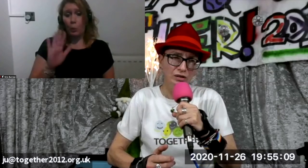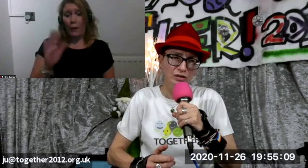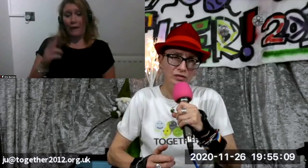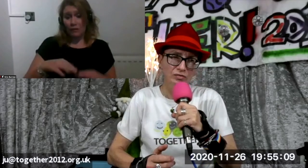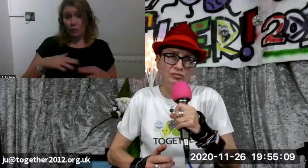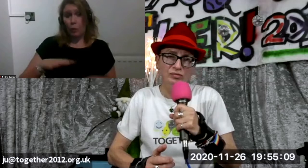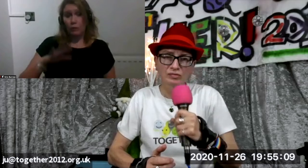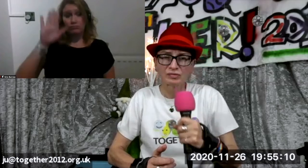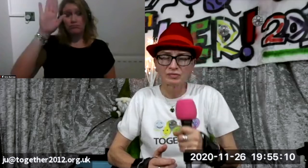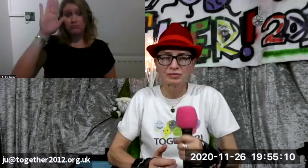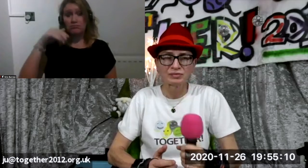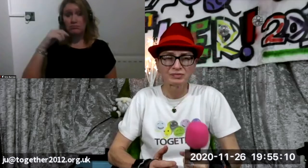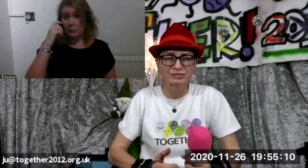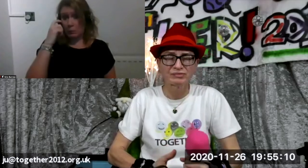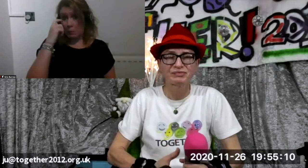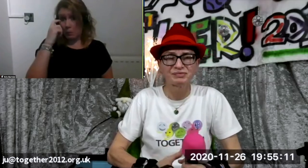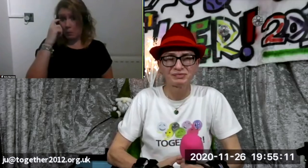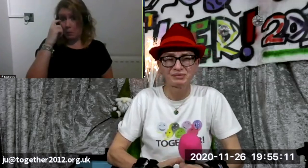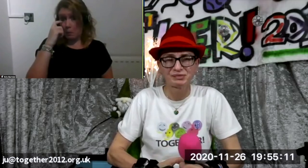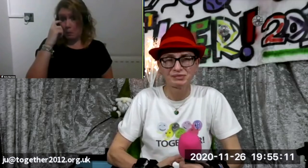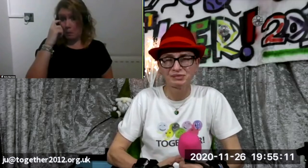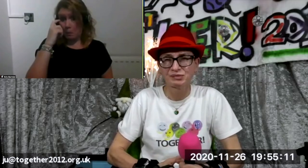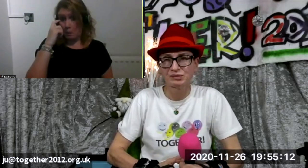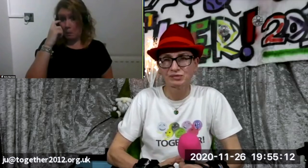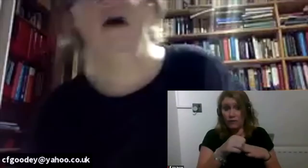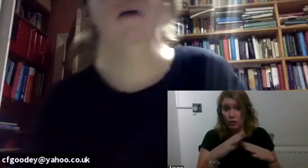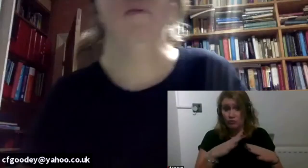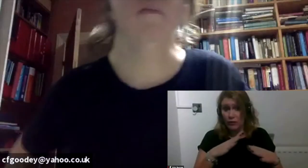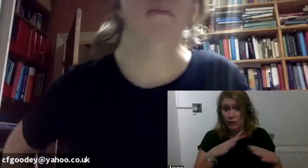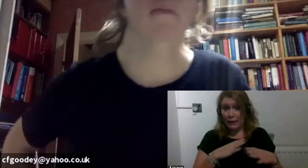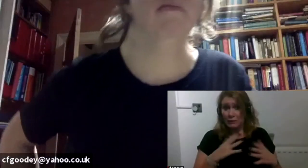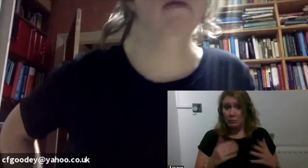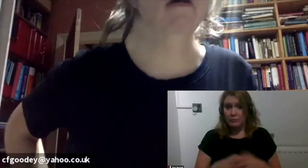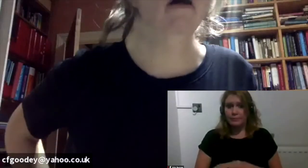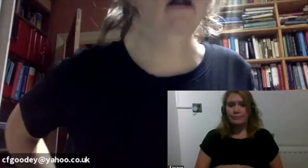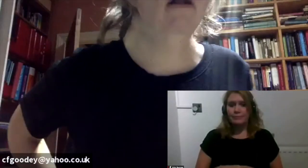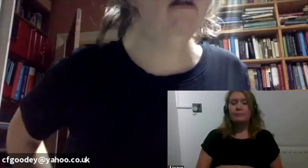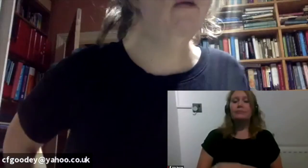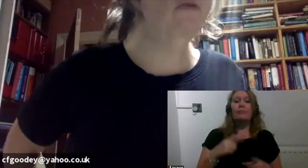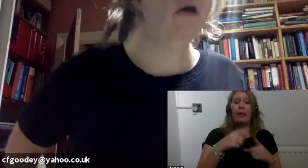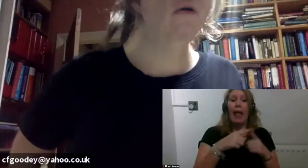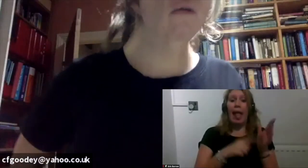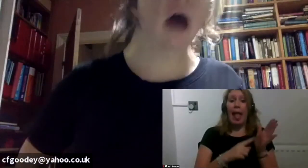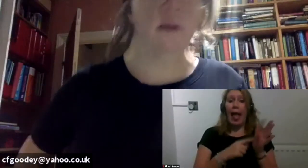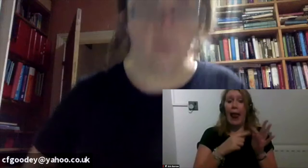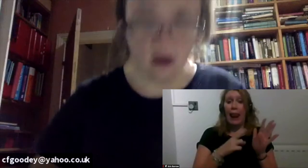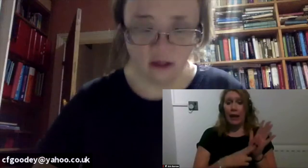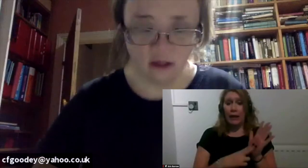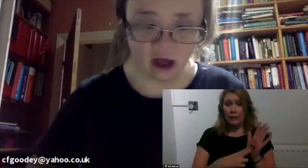This is one called Happy Birthday